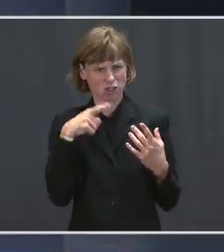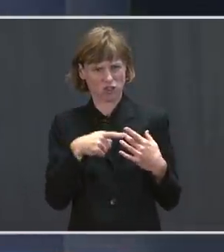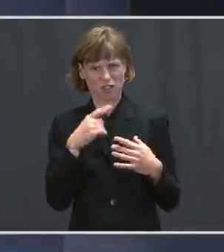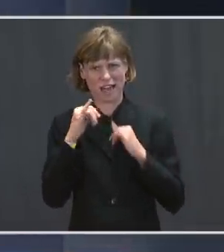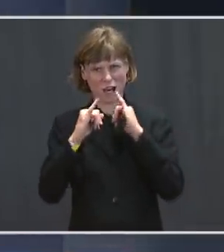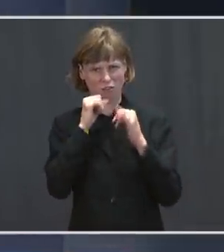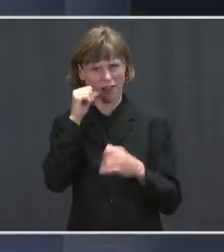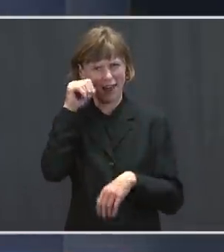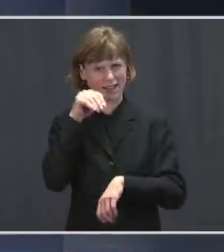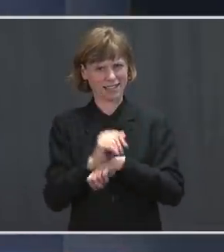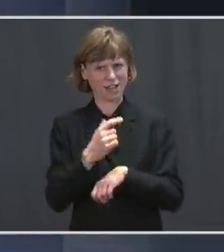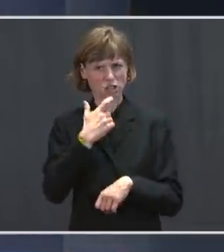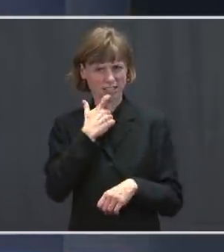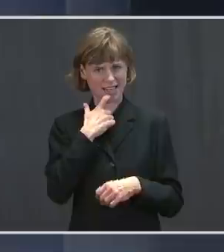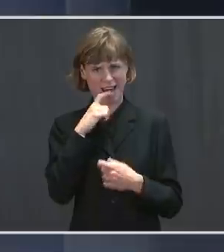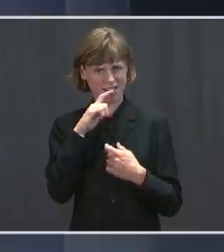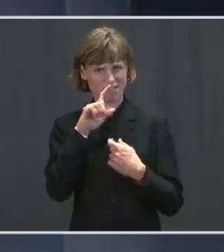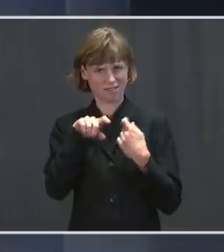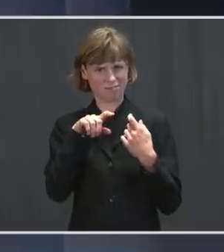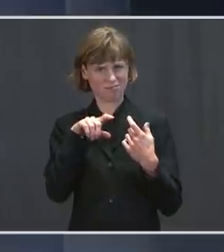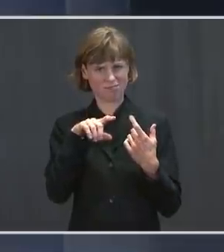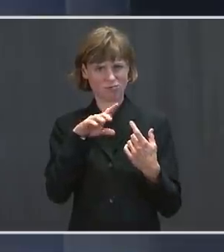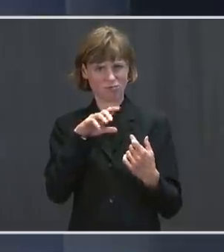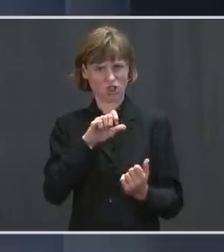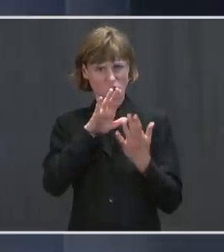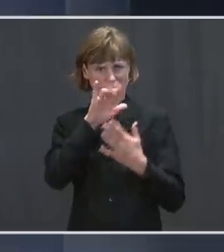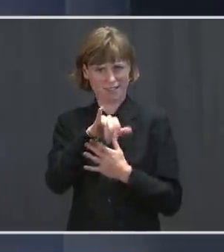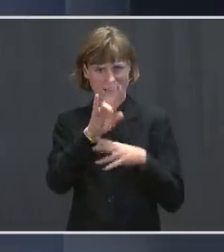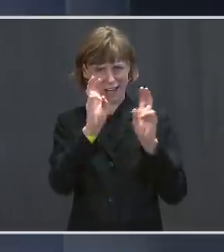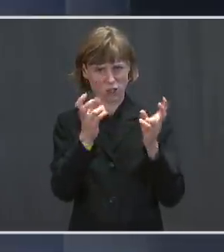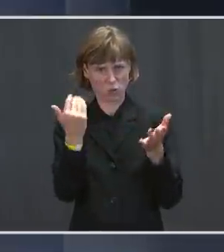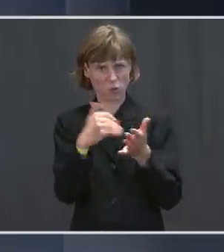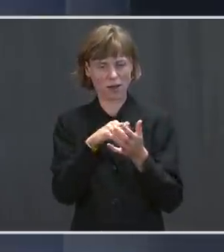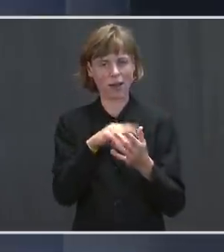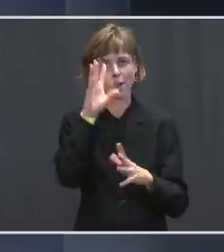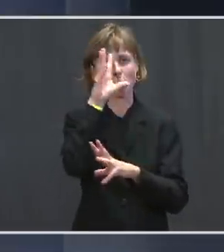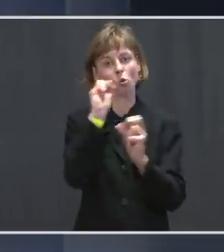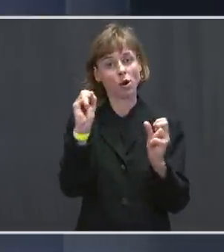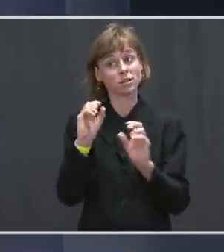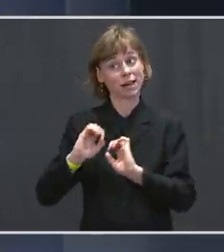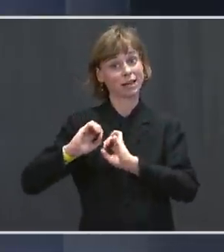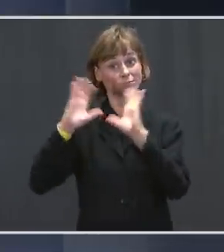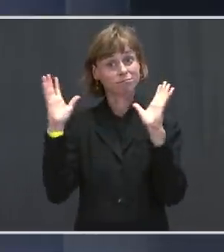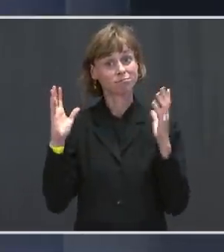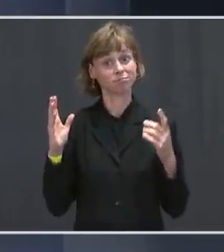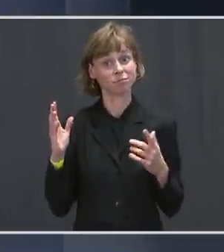where she spoke to this issue again. The president, let me be crystal clear, wants schools to open,